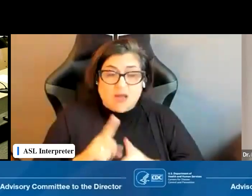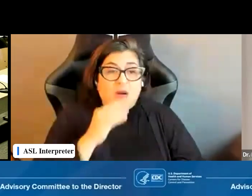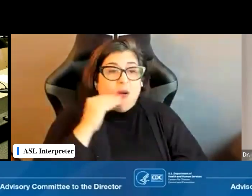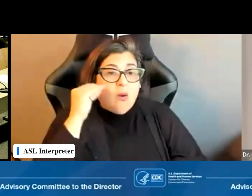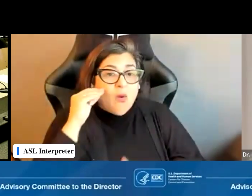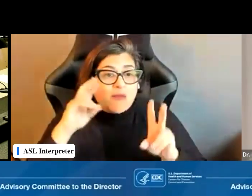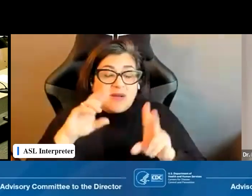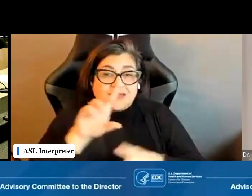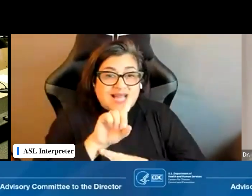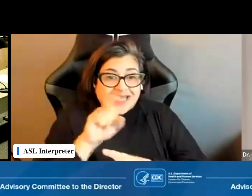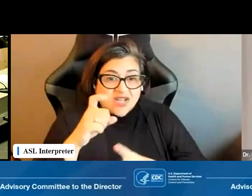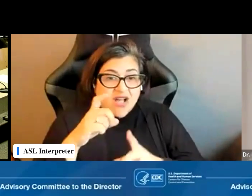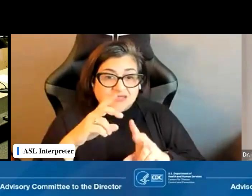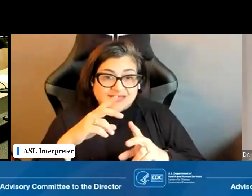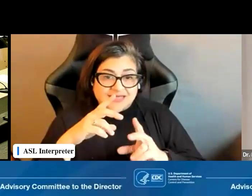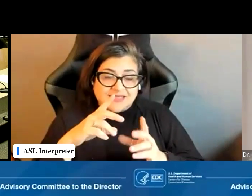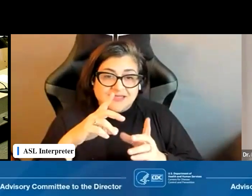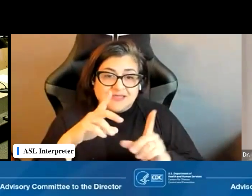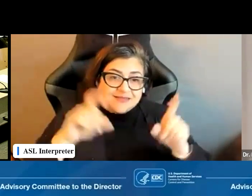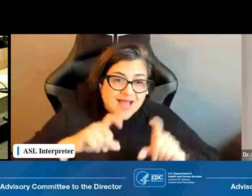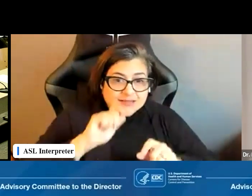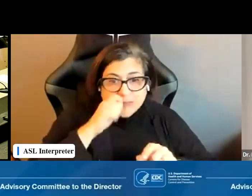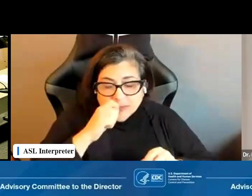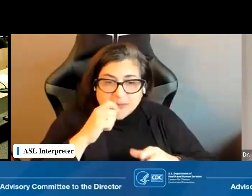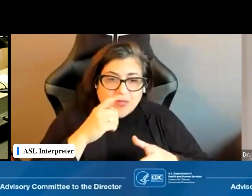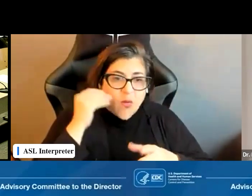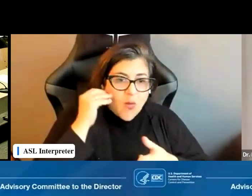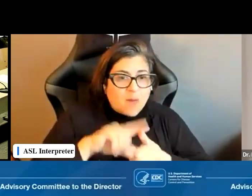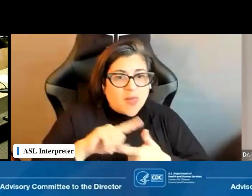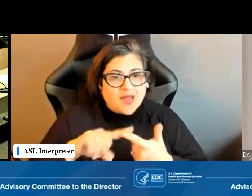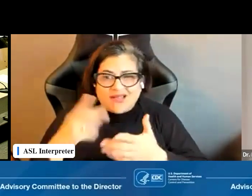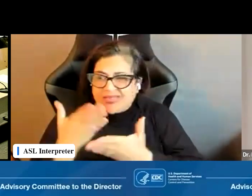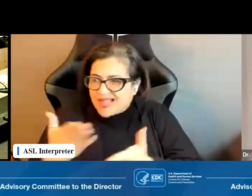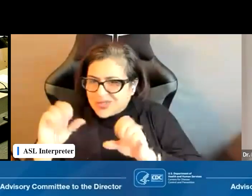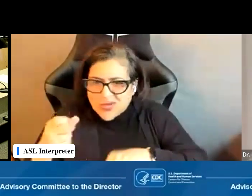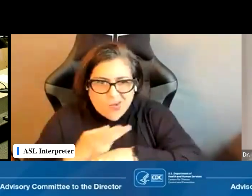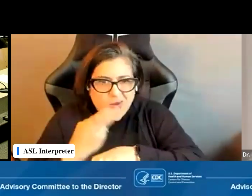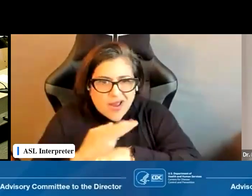of biosensors that are going to be proliferating over the next five to 10 years, it's going to fragment the system even more